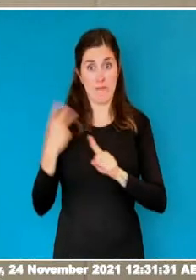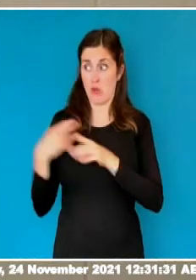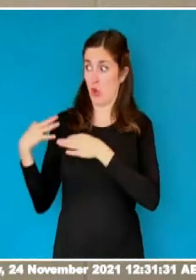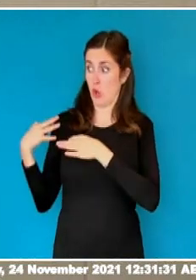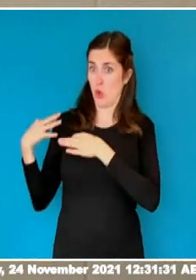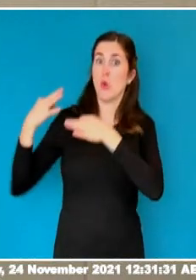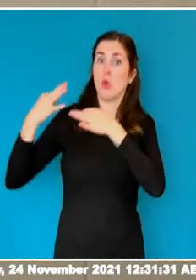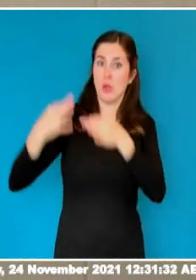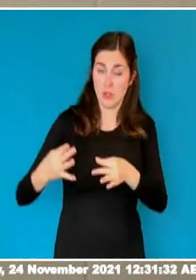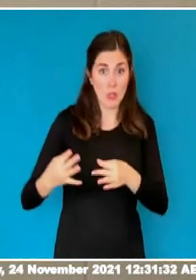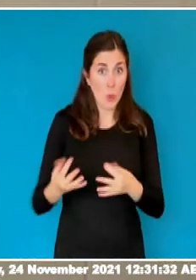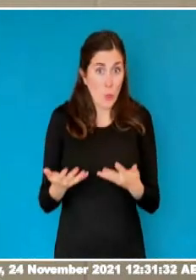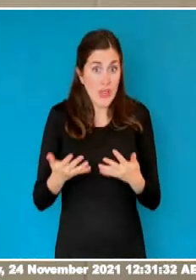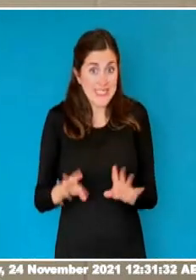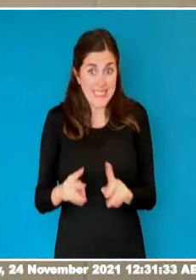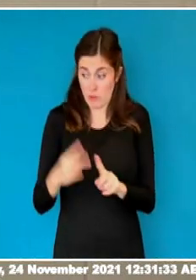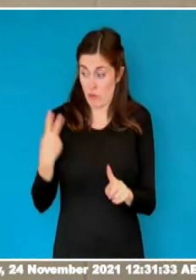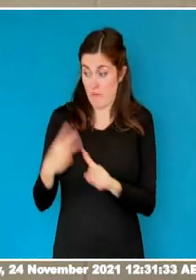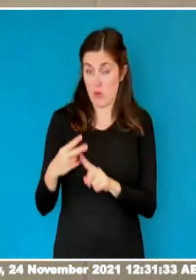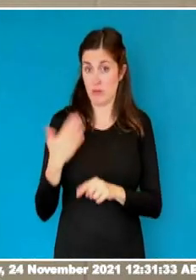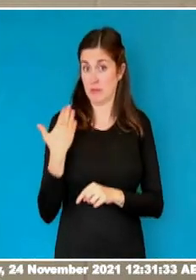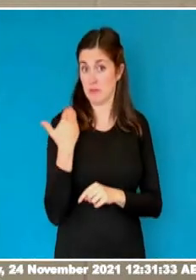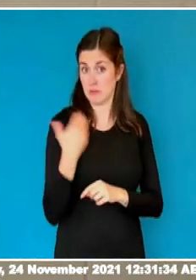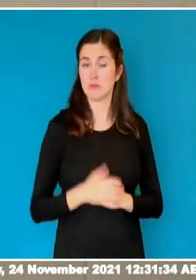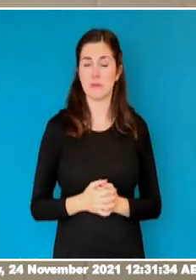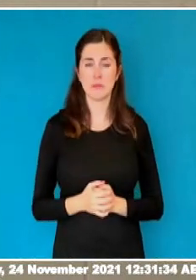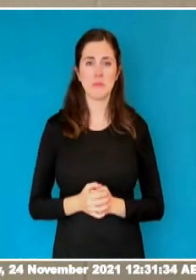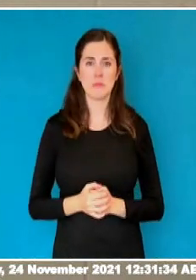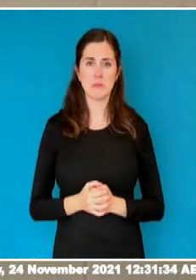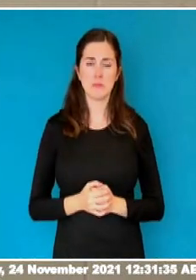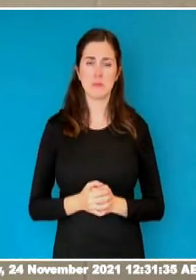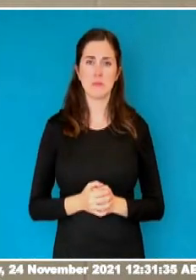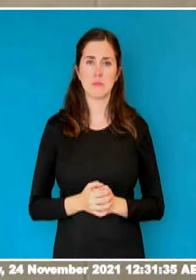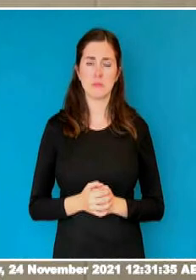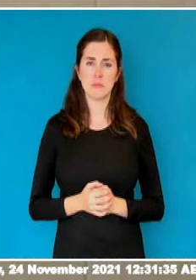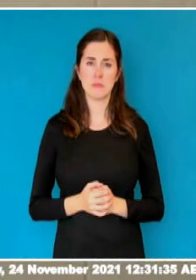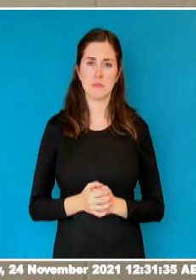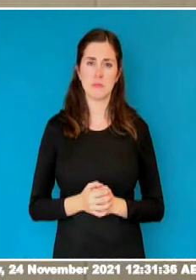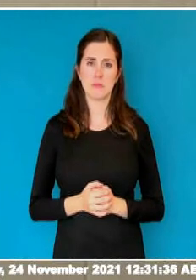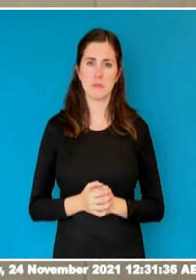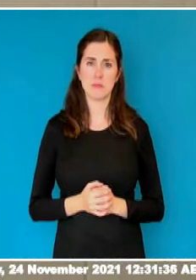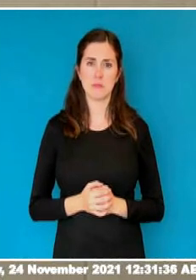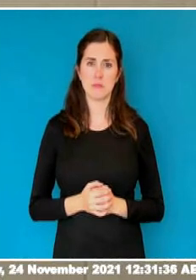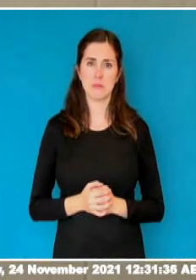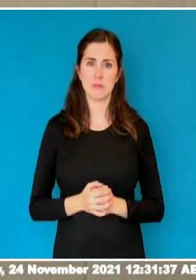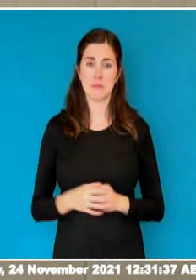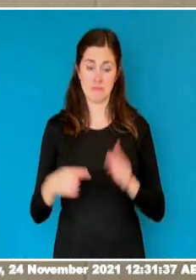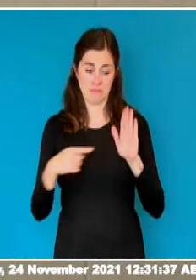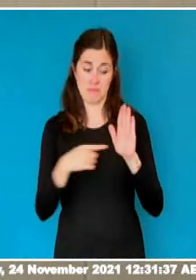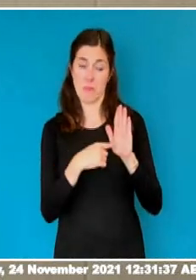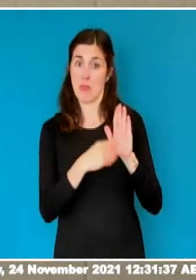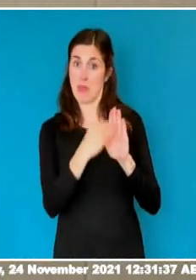I think in terms of the policy posture, I guess I would note here that there are no